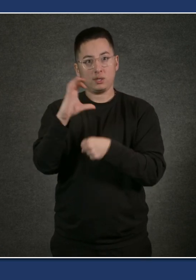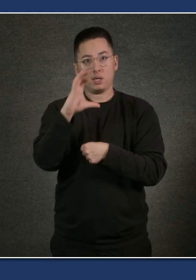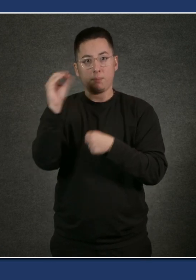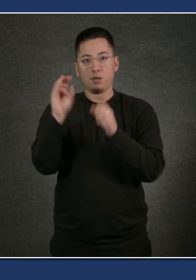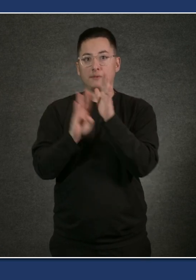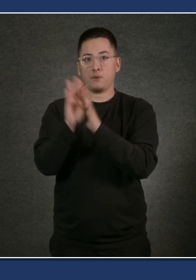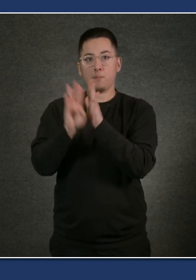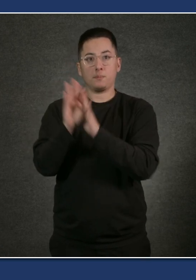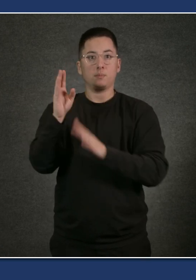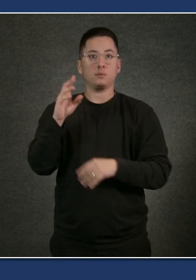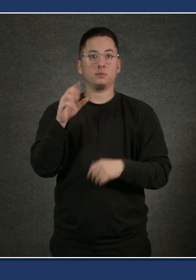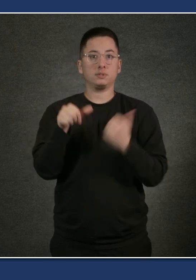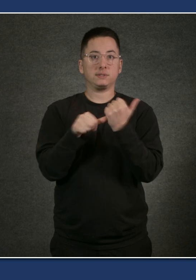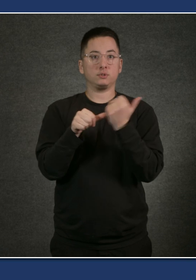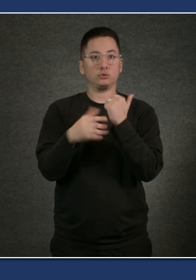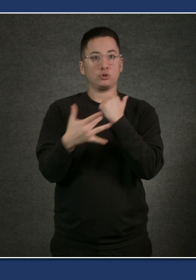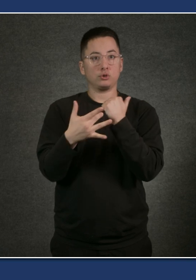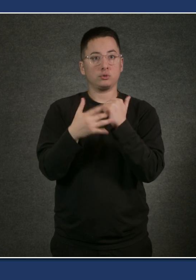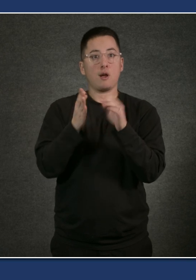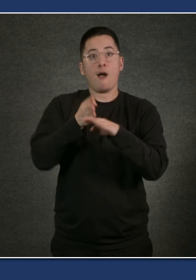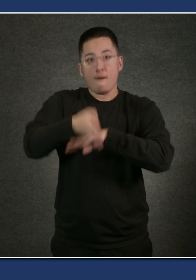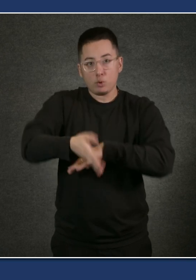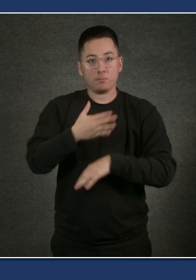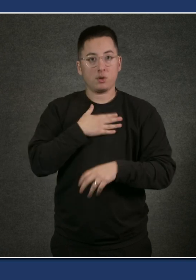We need equal incentives and opportunities